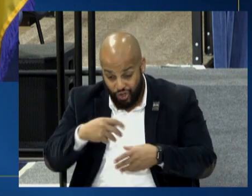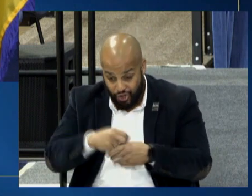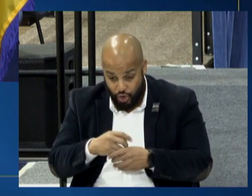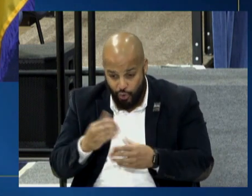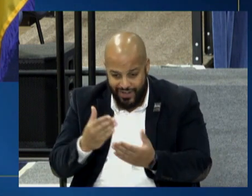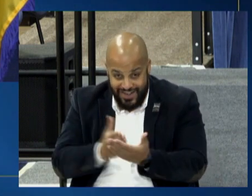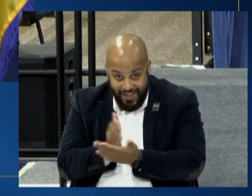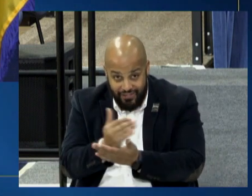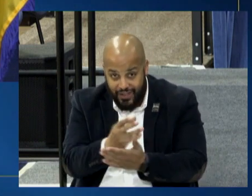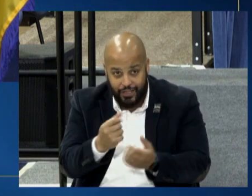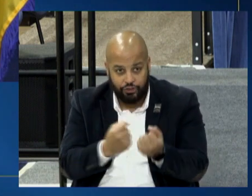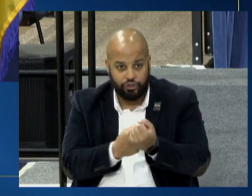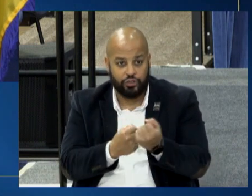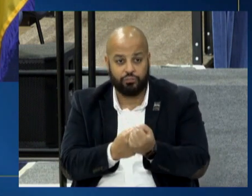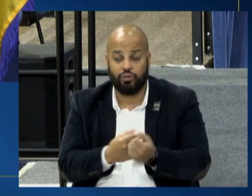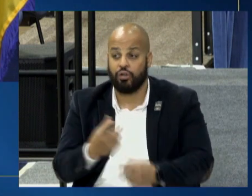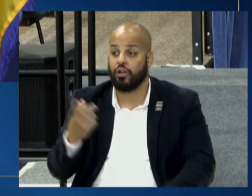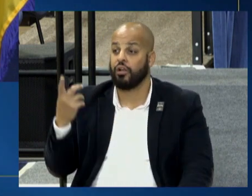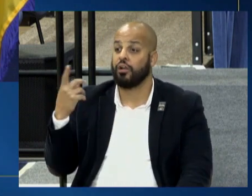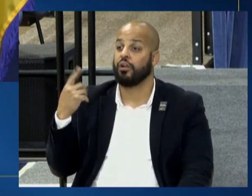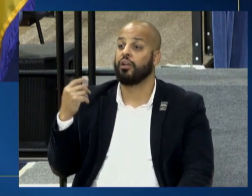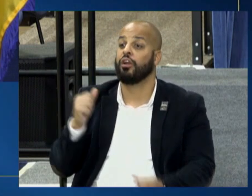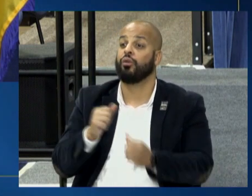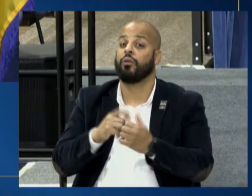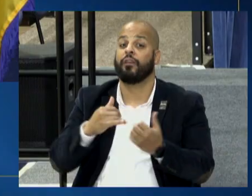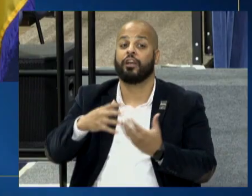CMS established social determinants of health and patient navigation codes in